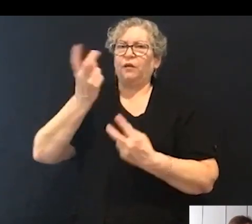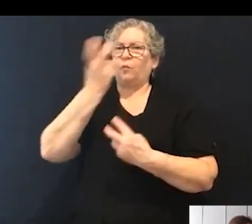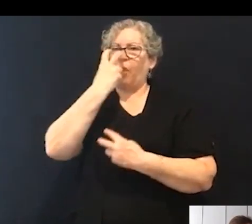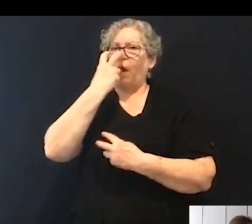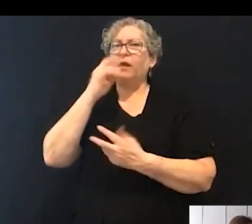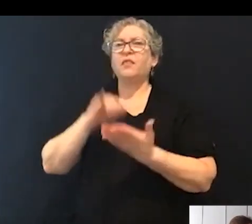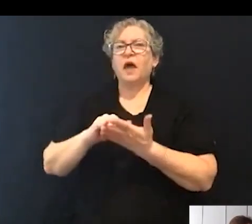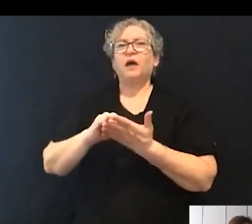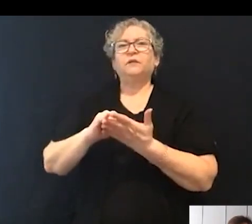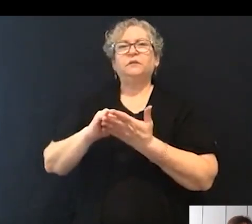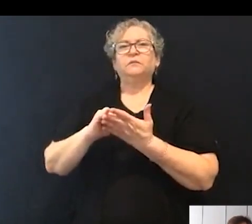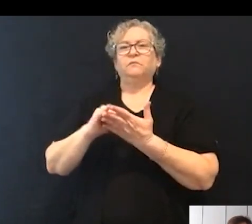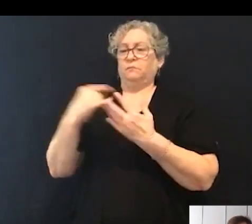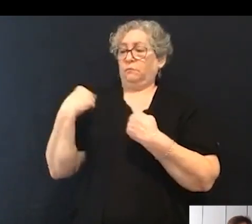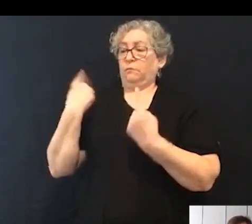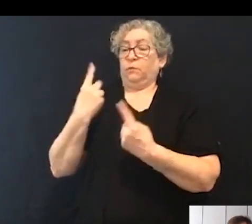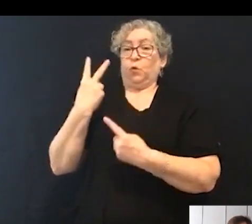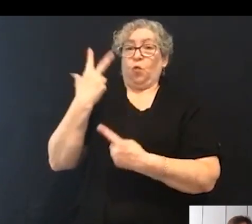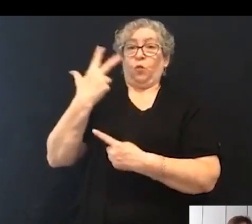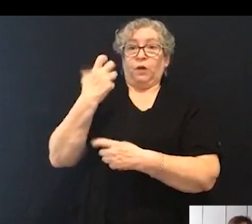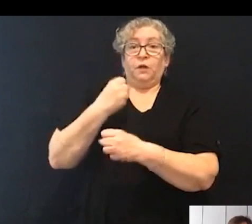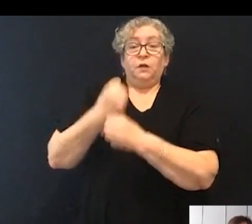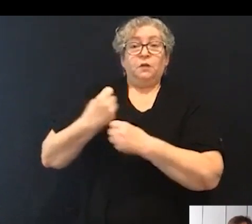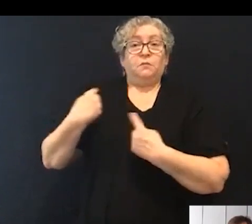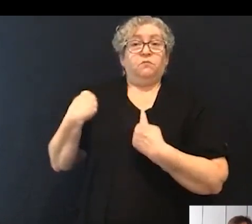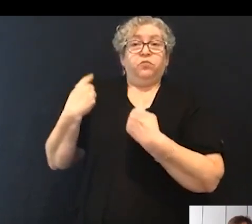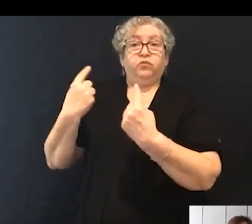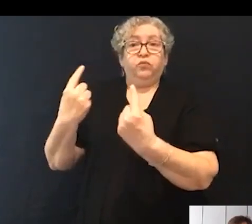over these two to three years now has already